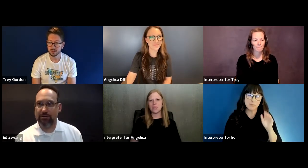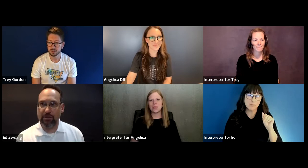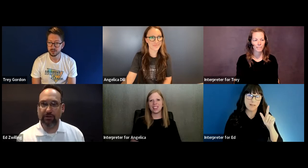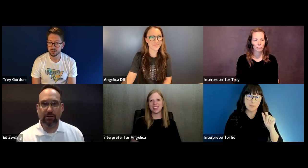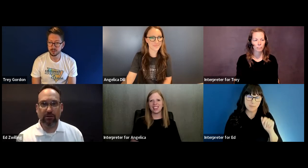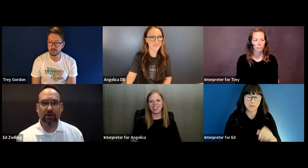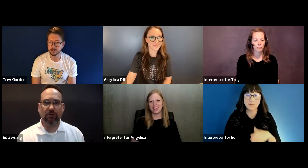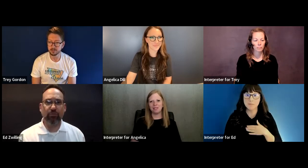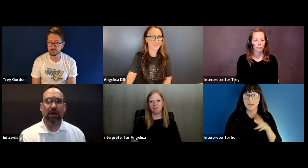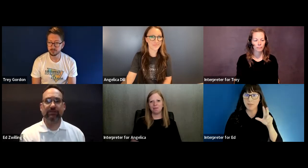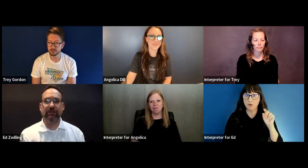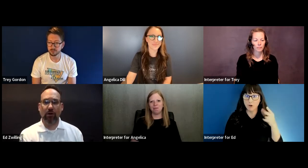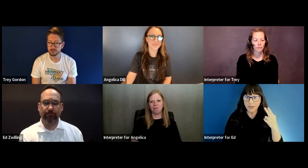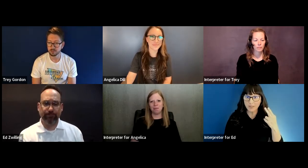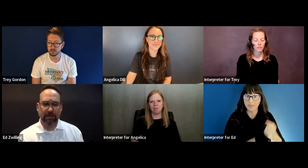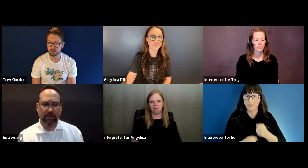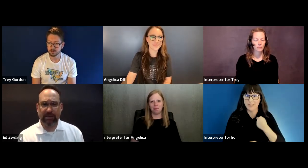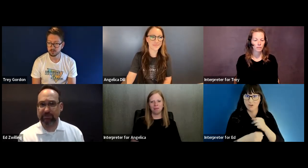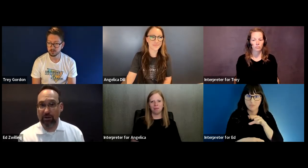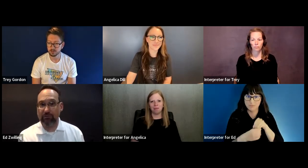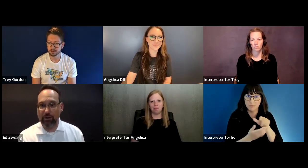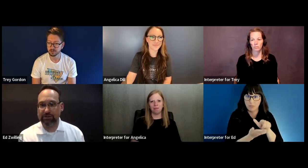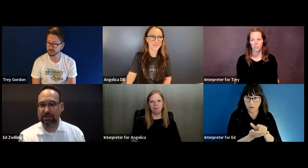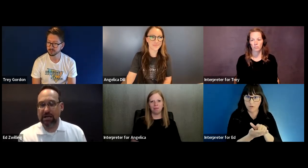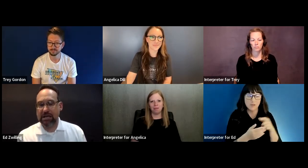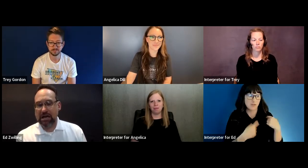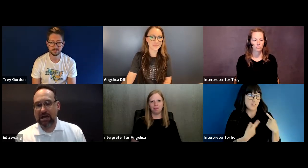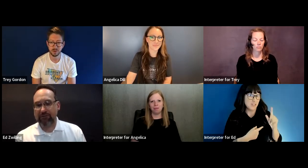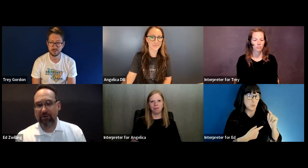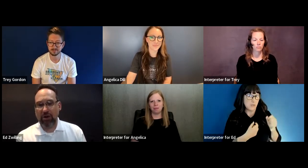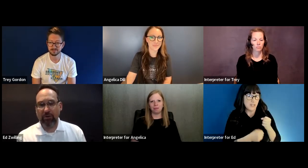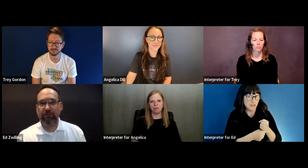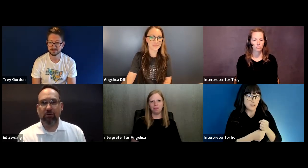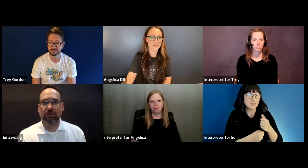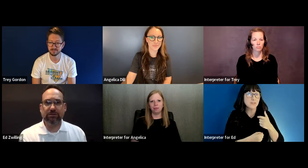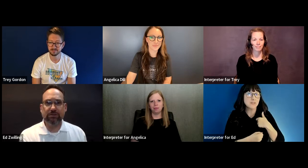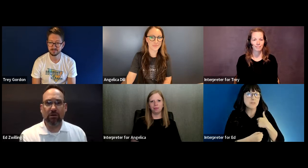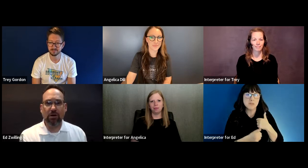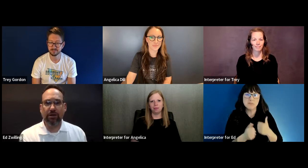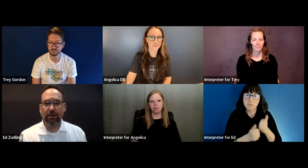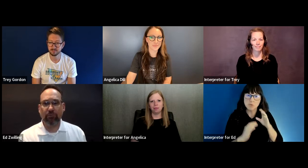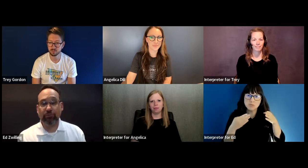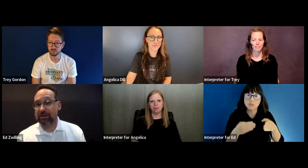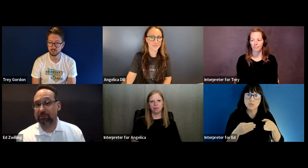30th year of practicing law the past 20 of which i've primarily focused on representing